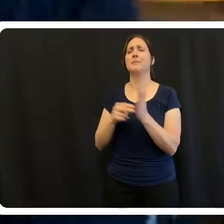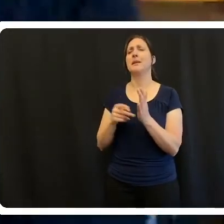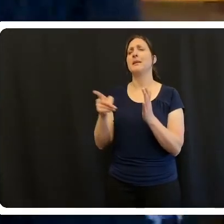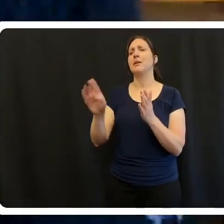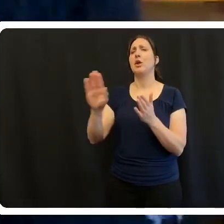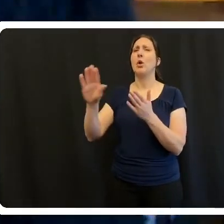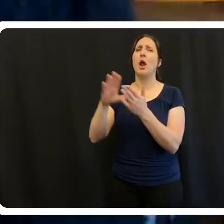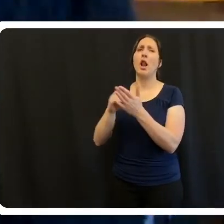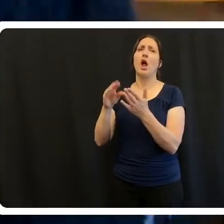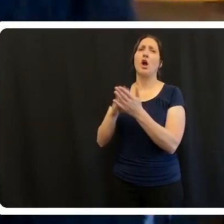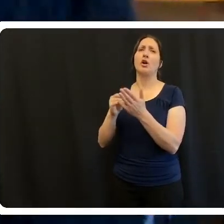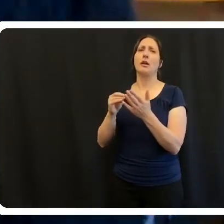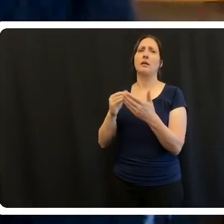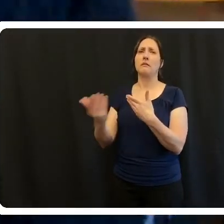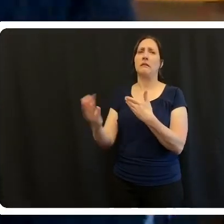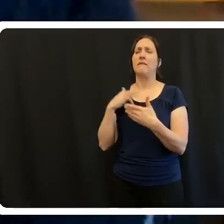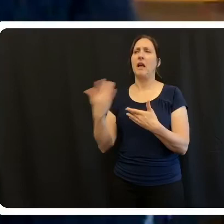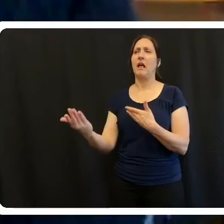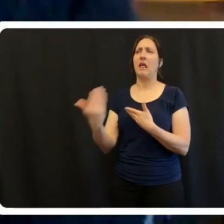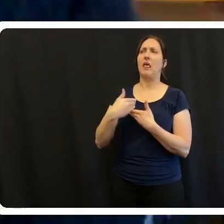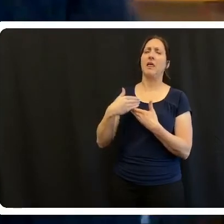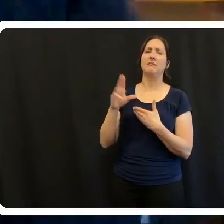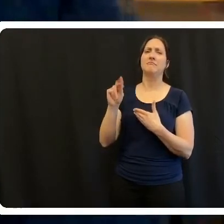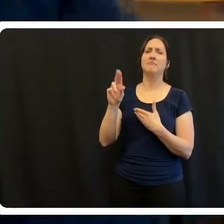but it'd be wrong about that.